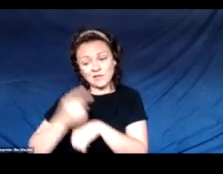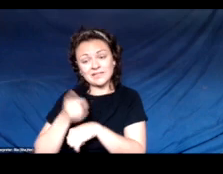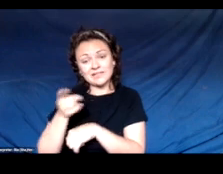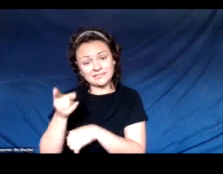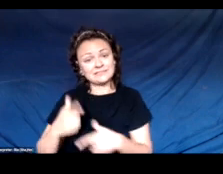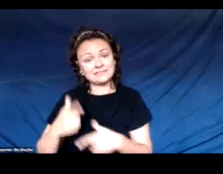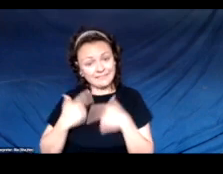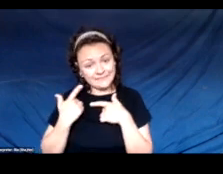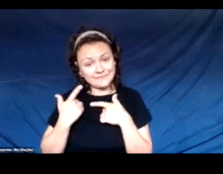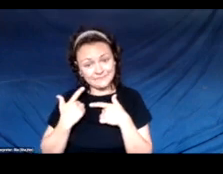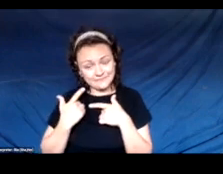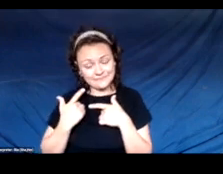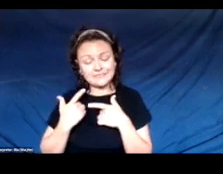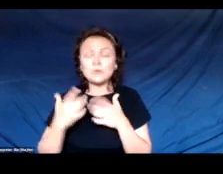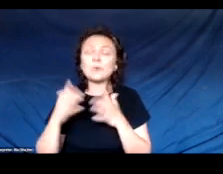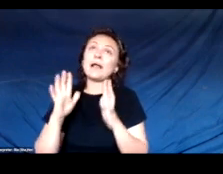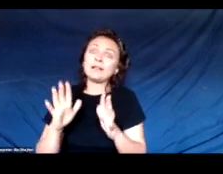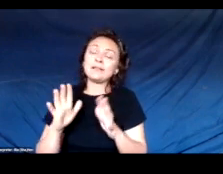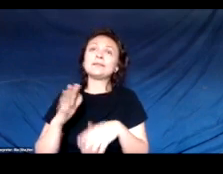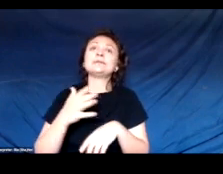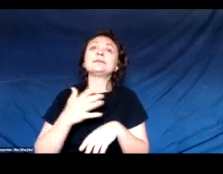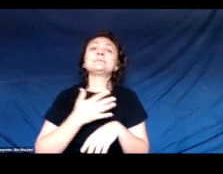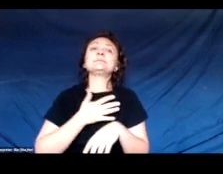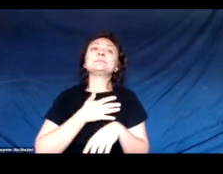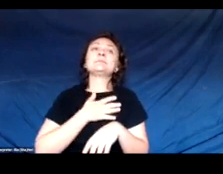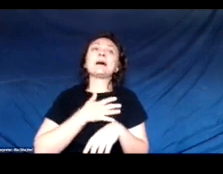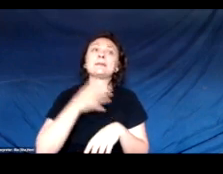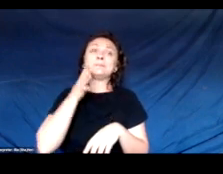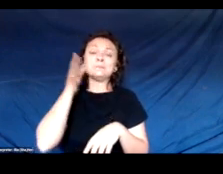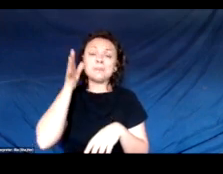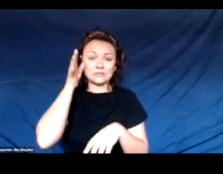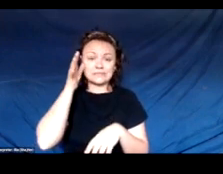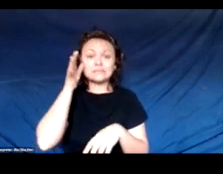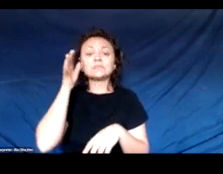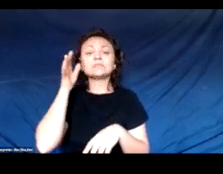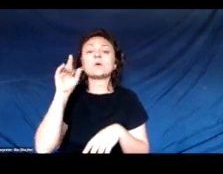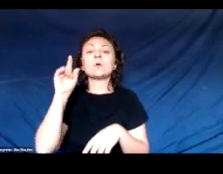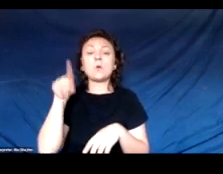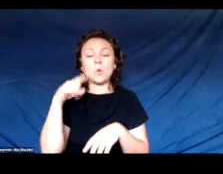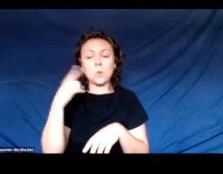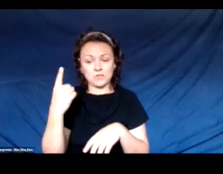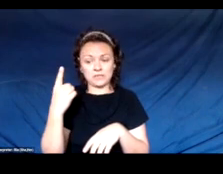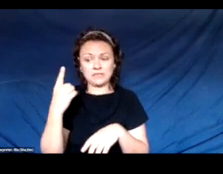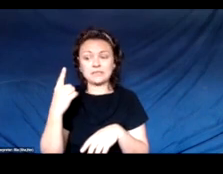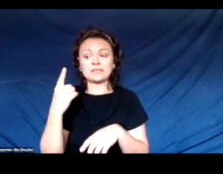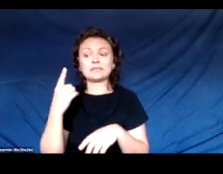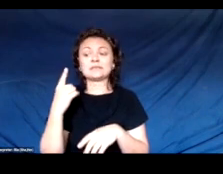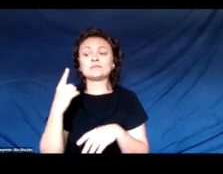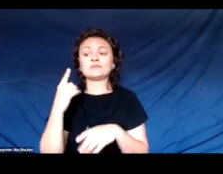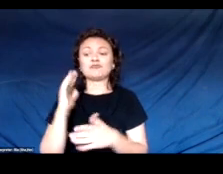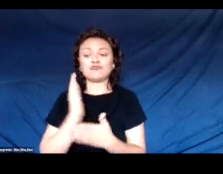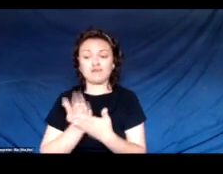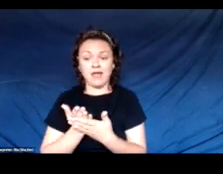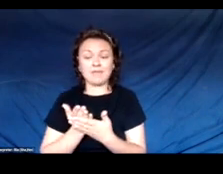My parents only made it to the our hospital after he passed away,